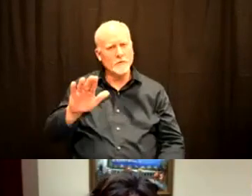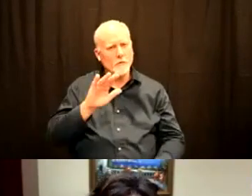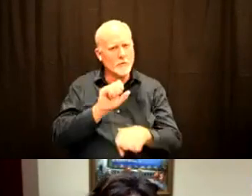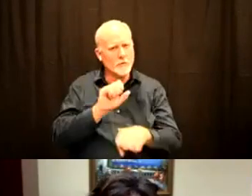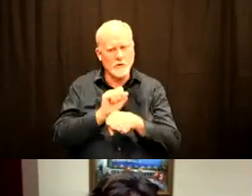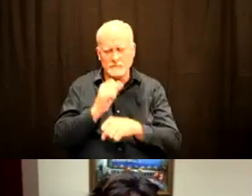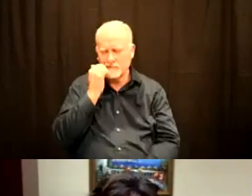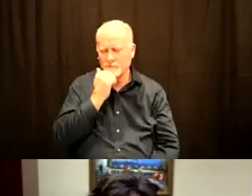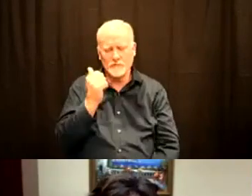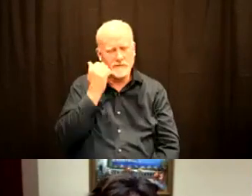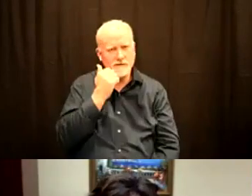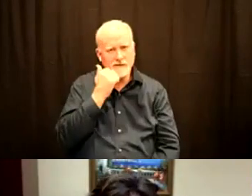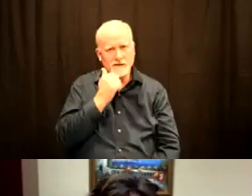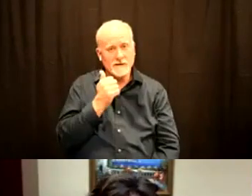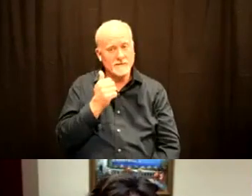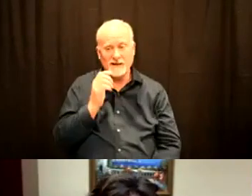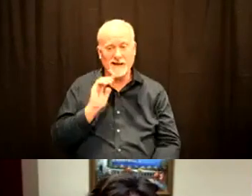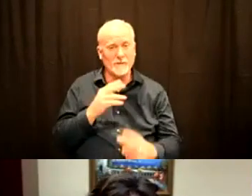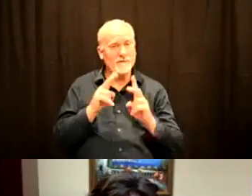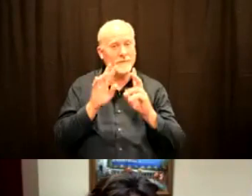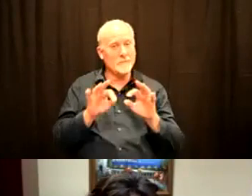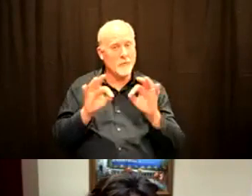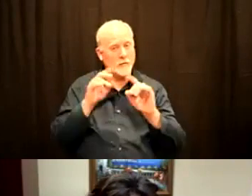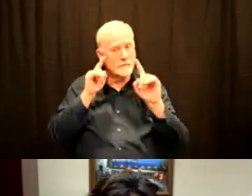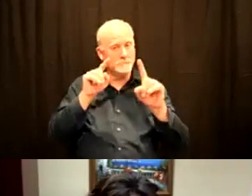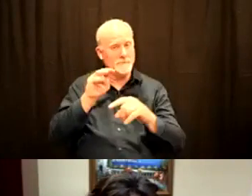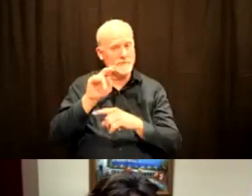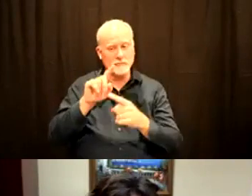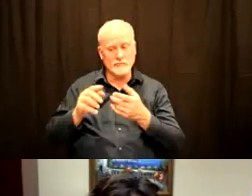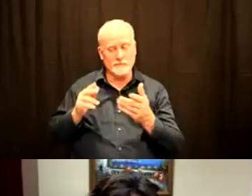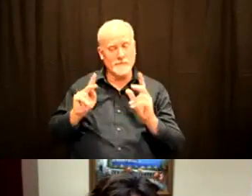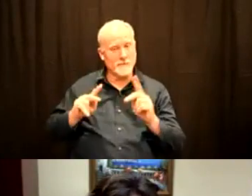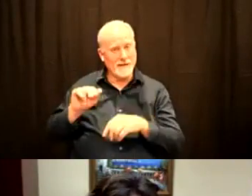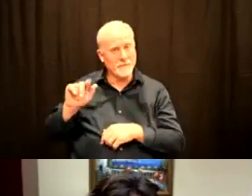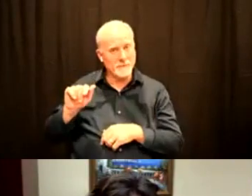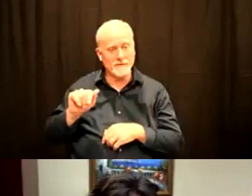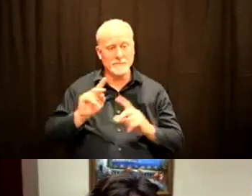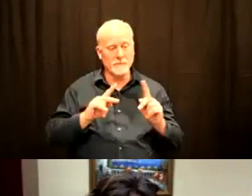very very important mission to serve the people of alabama the people of our country and people